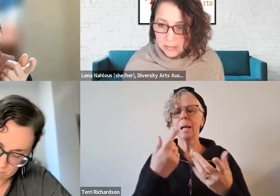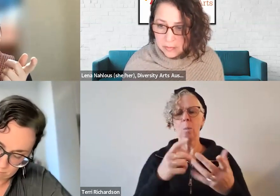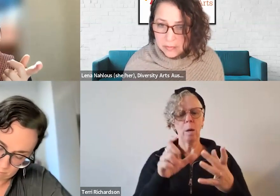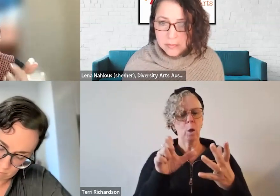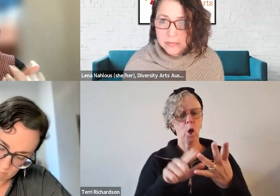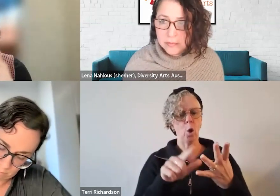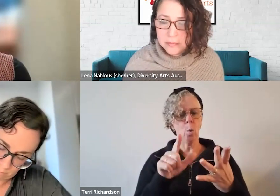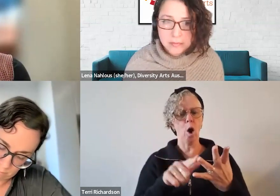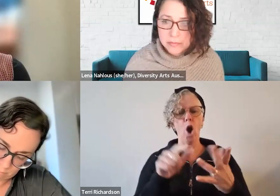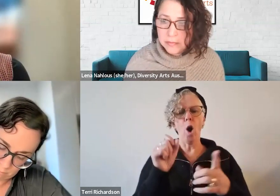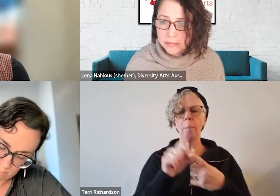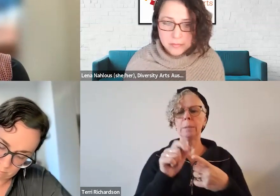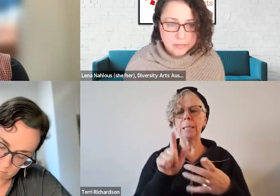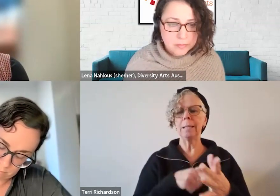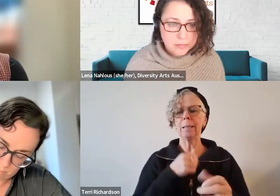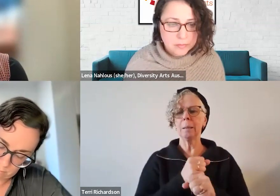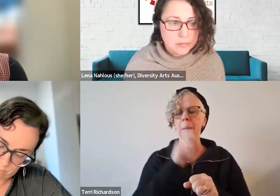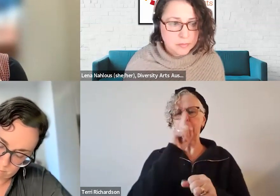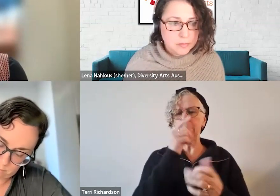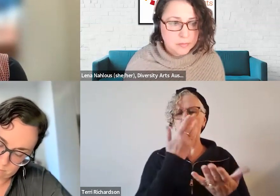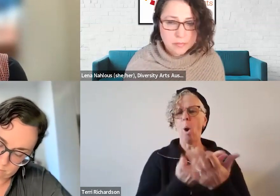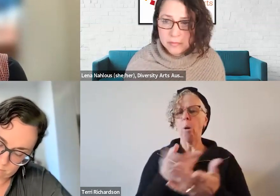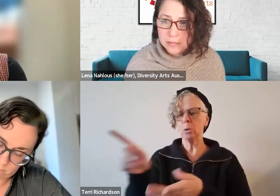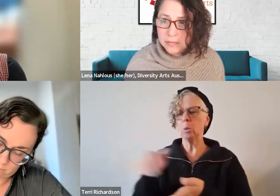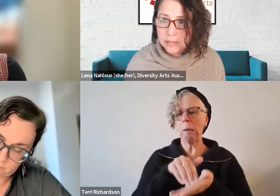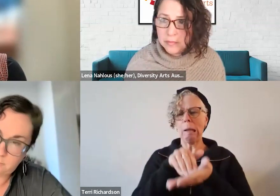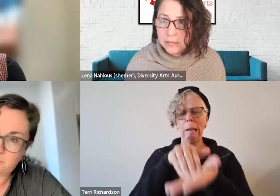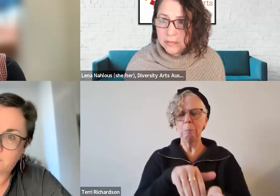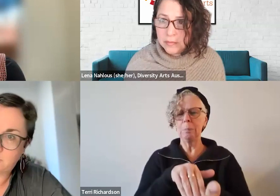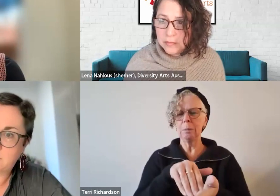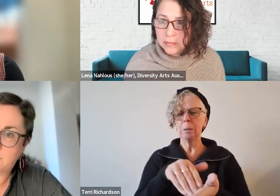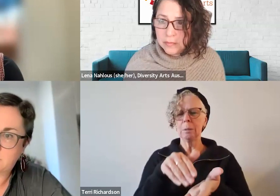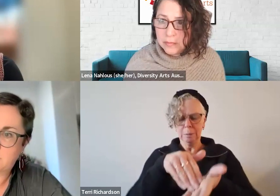experts onto those subcommittees to help give us the governance grant